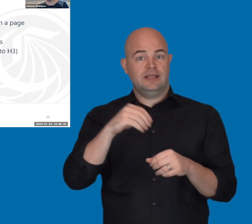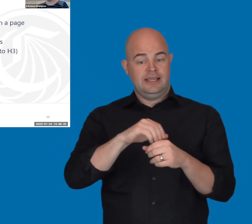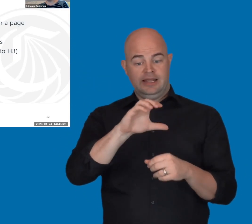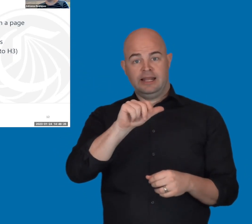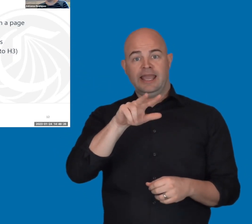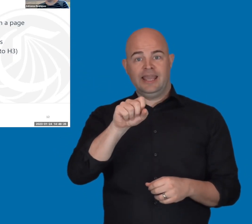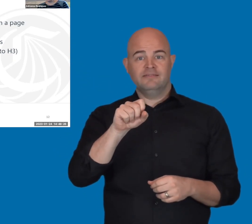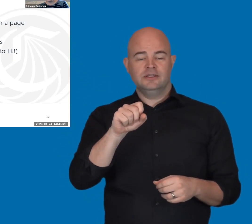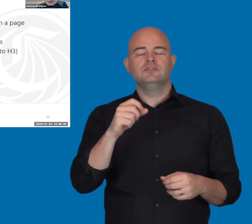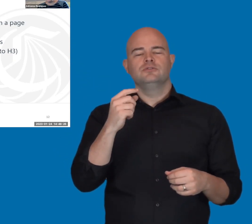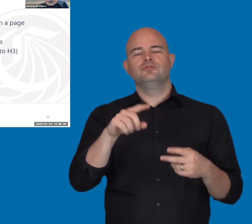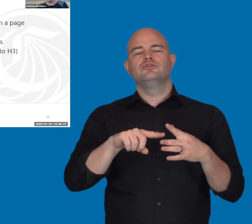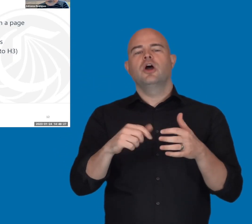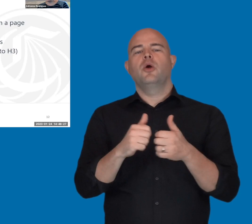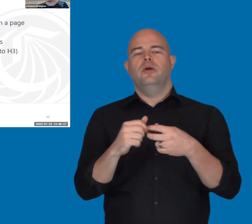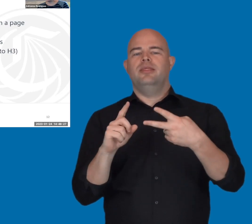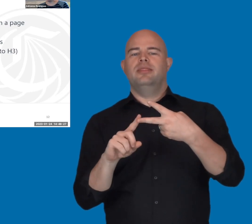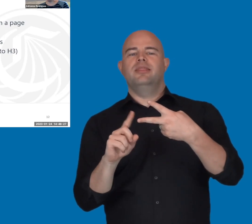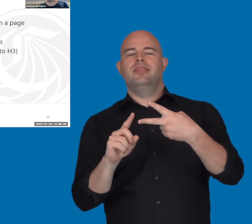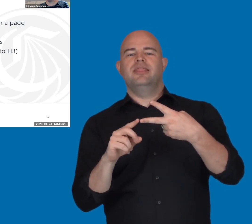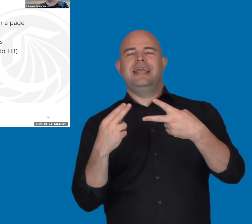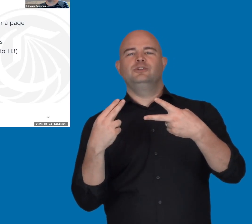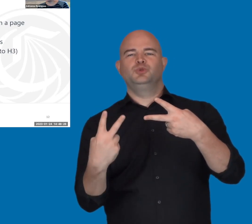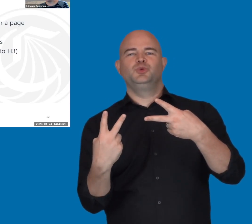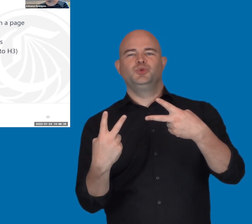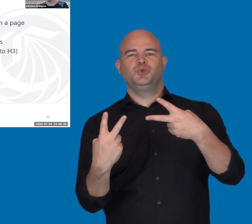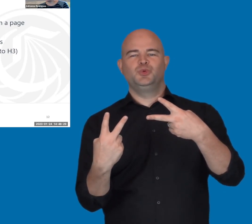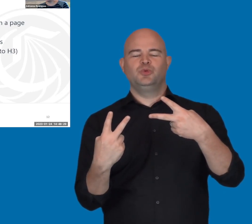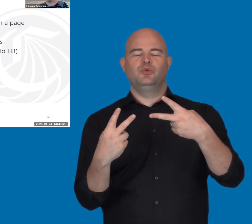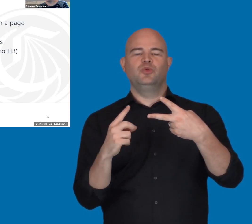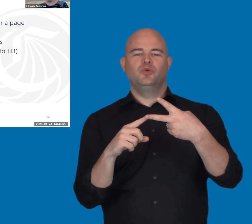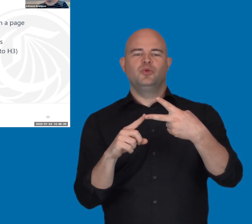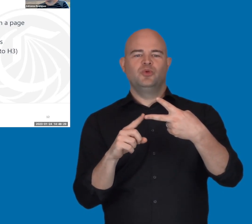you would start with Header 2. Header 2 would be your topic.